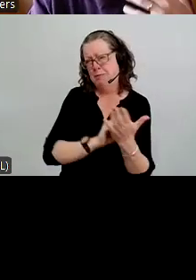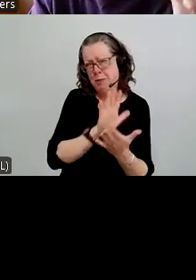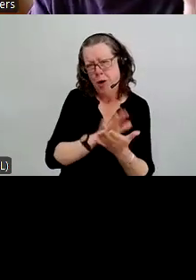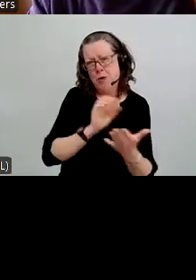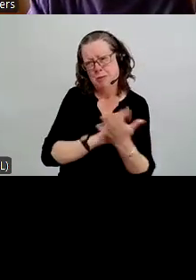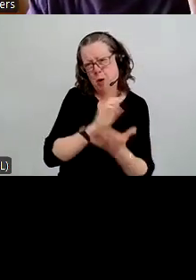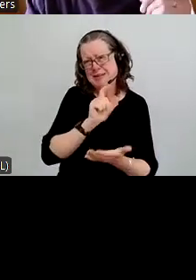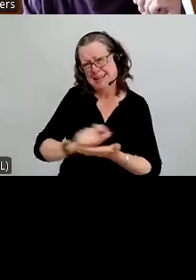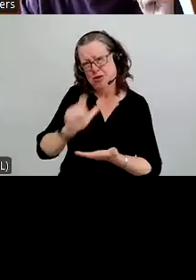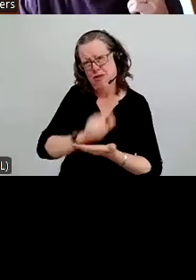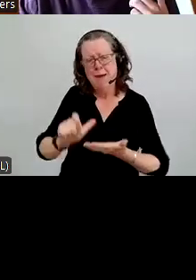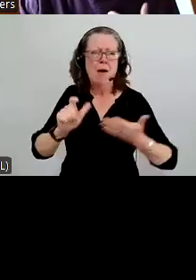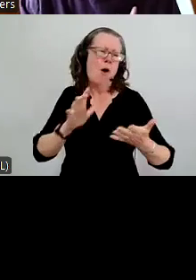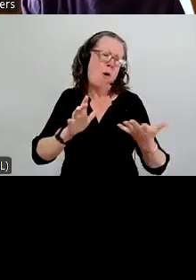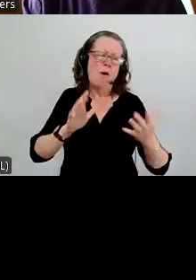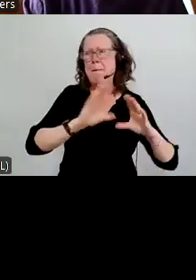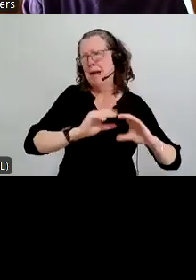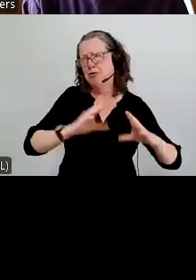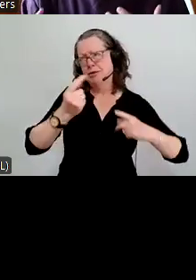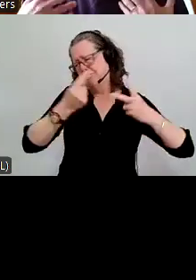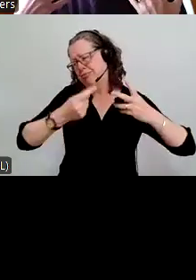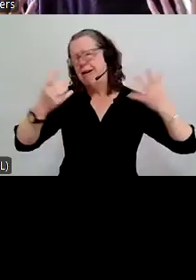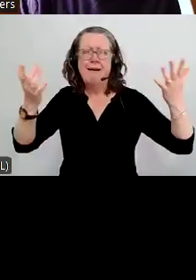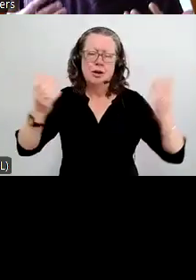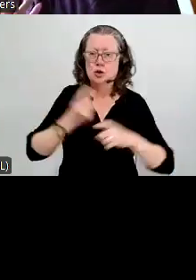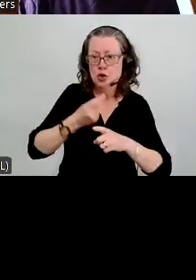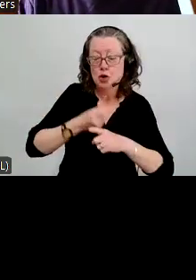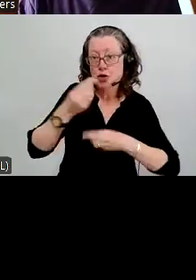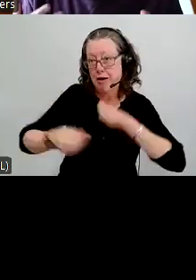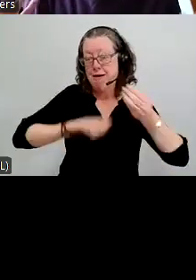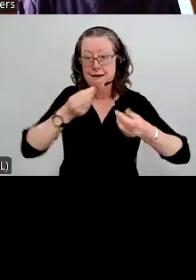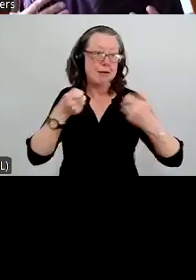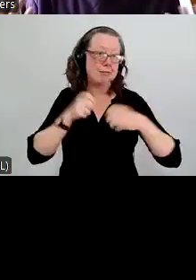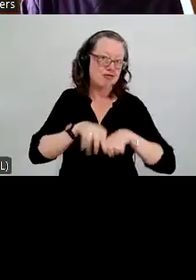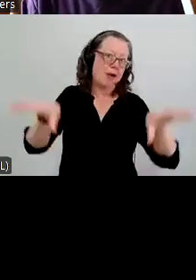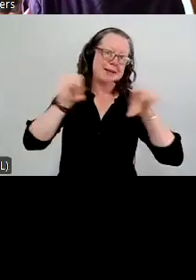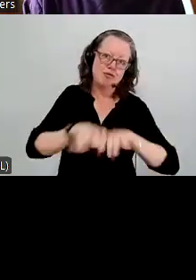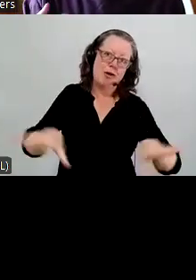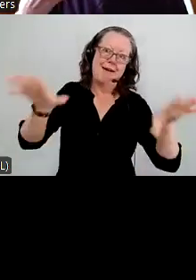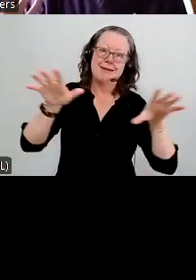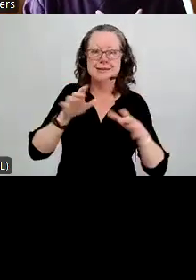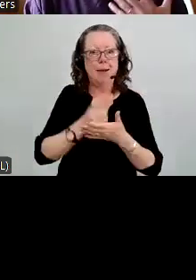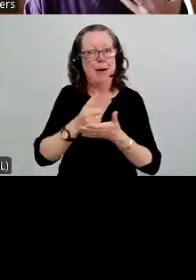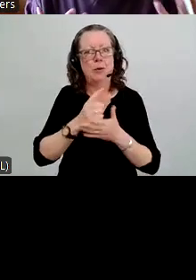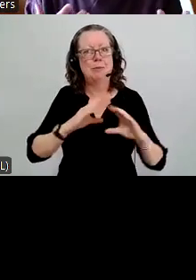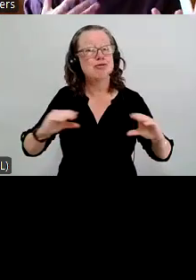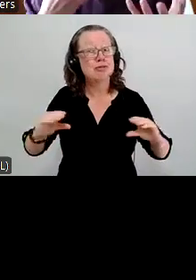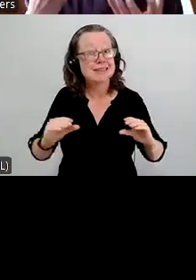would be mattress-based about comfort. She would be broadcasting about mattresses all the time. Again, it's that.